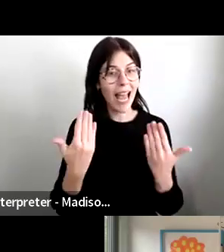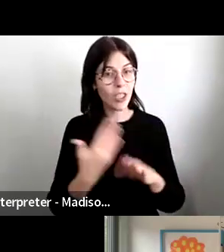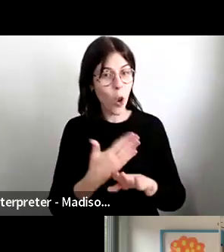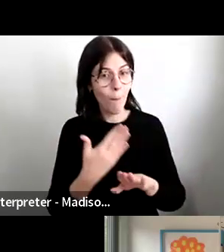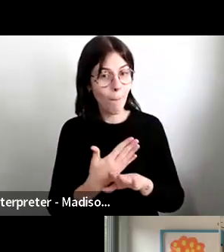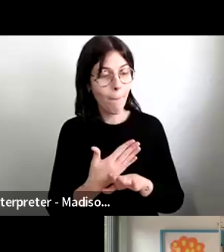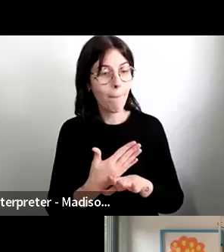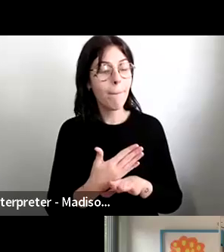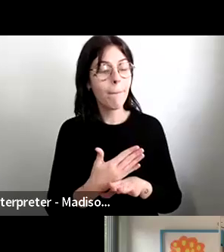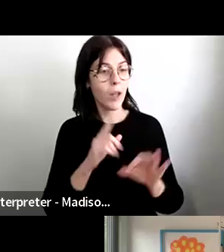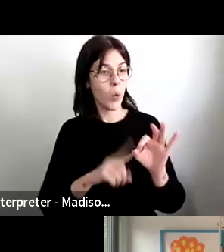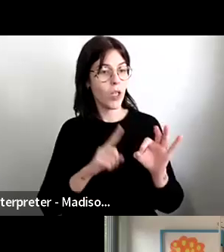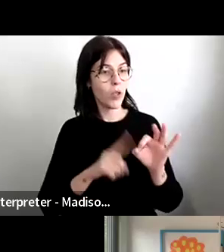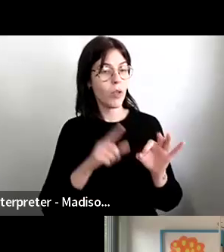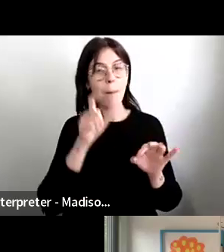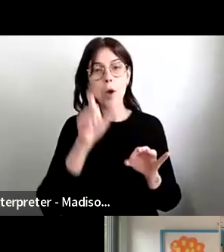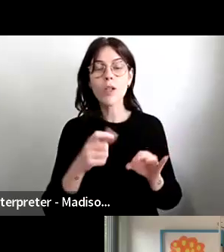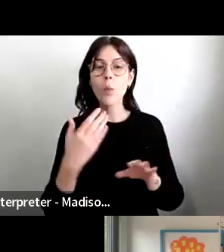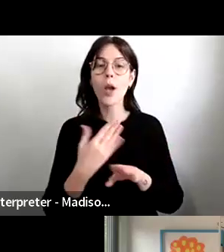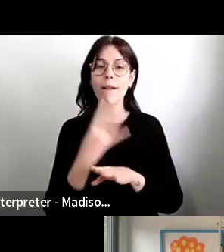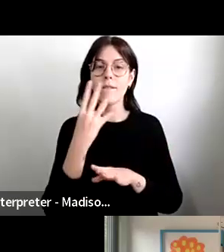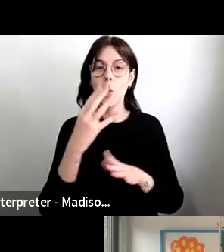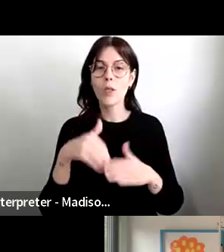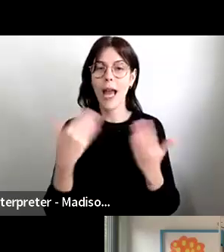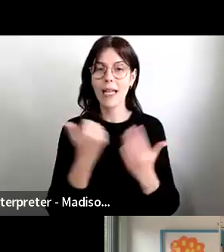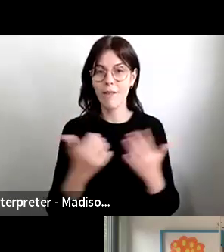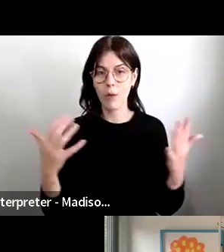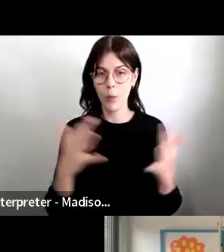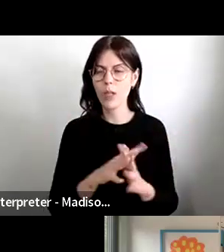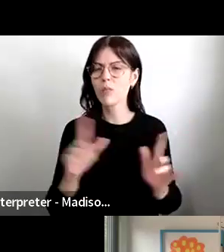that came it was someone who was on four days a week. What do you guys reckon? I imagine you